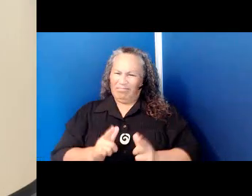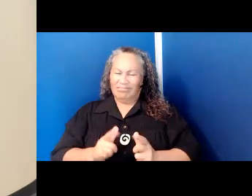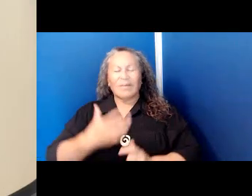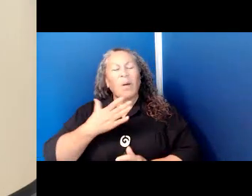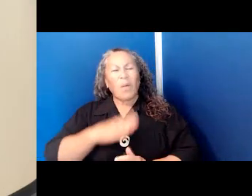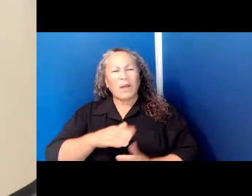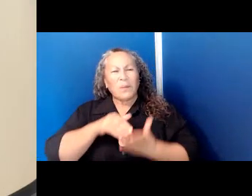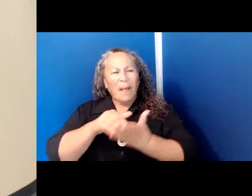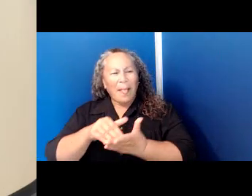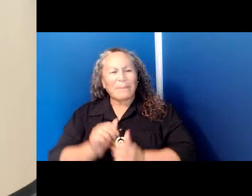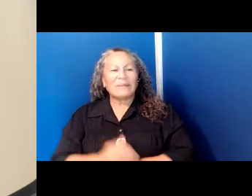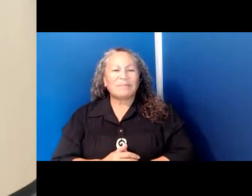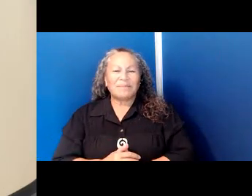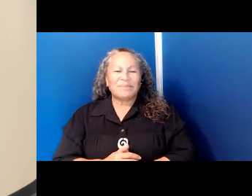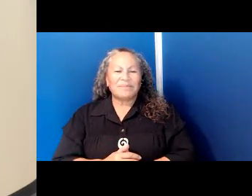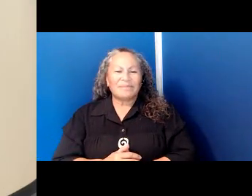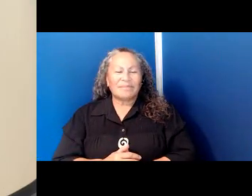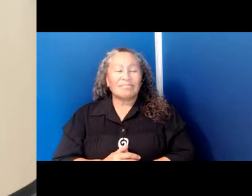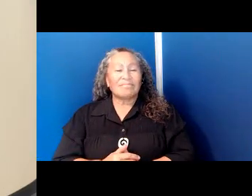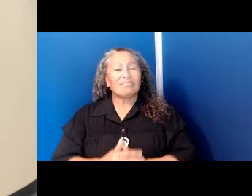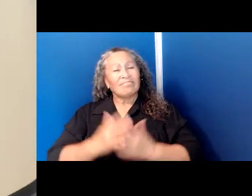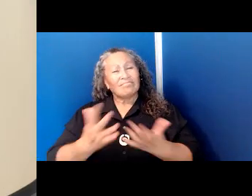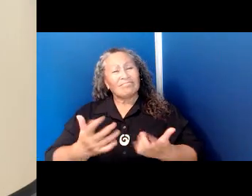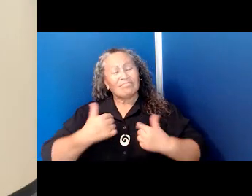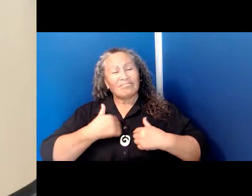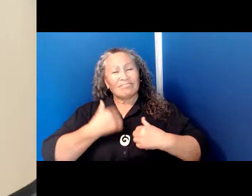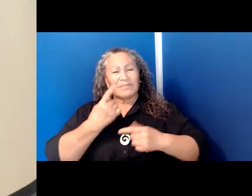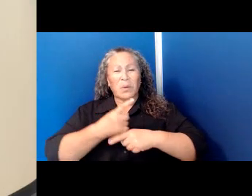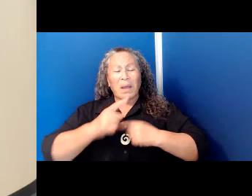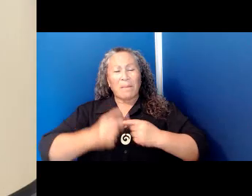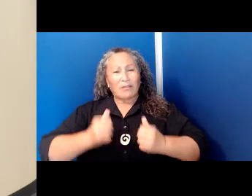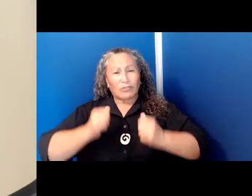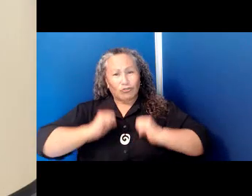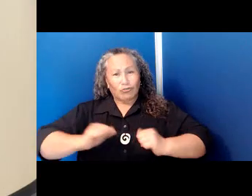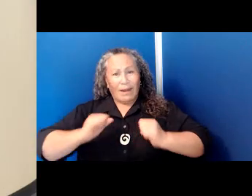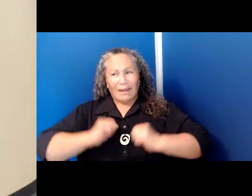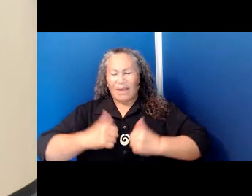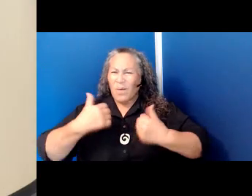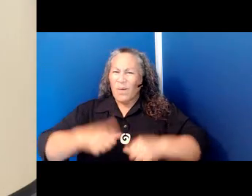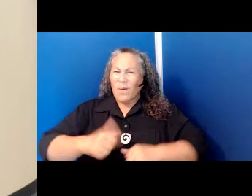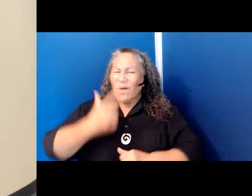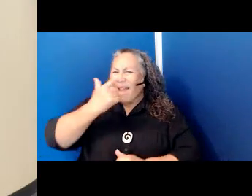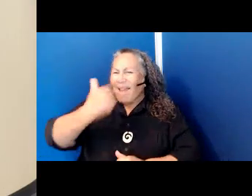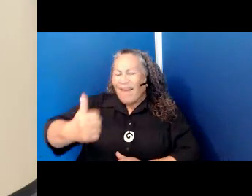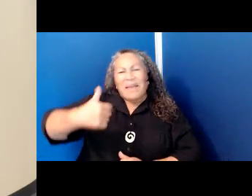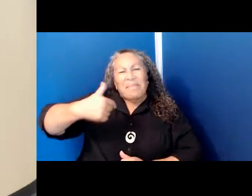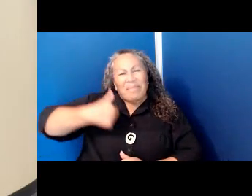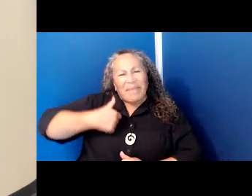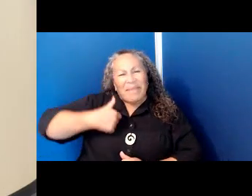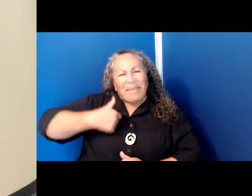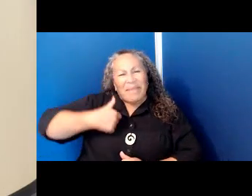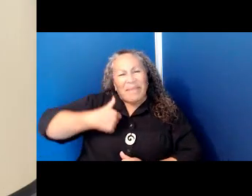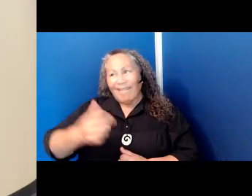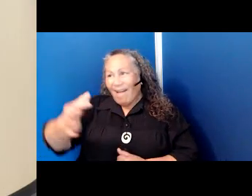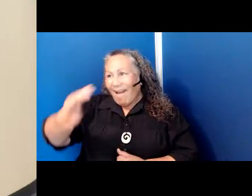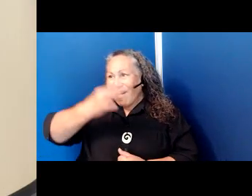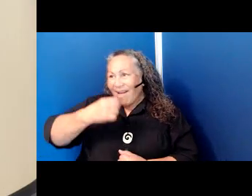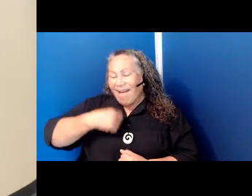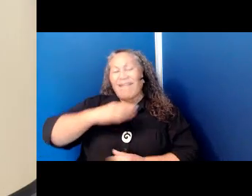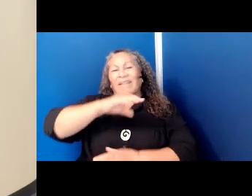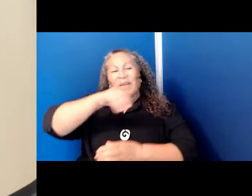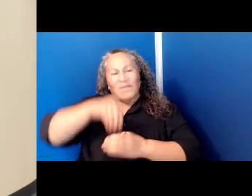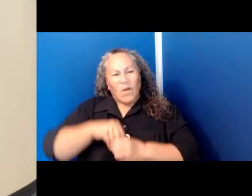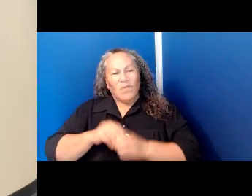The Training. I was lucky enough to be asked to be on the advisory group to guide